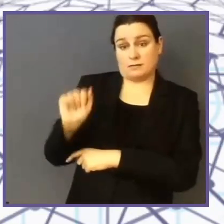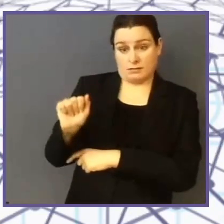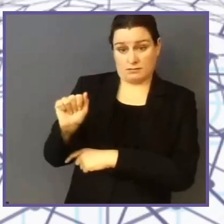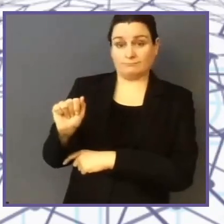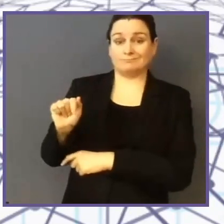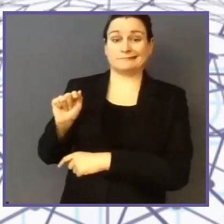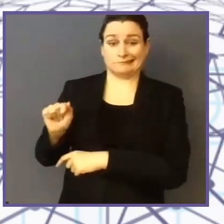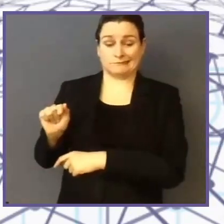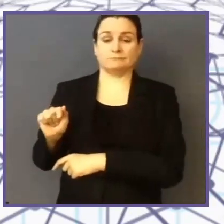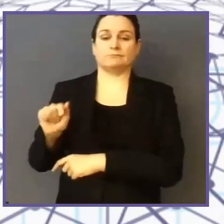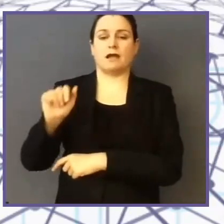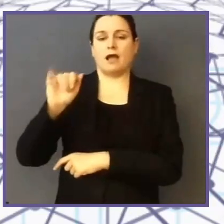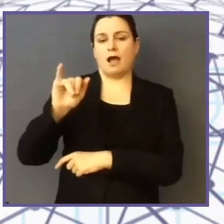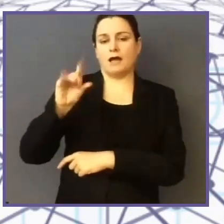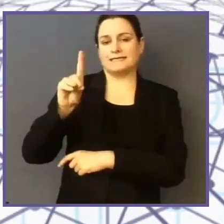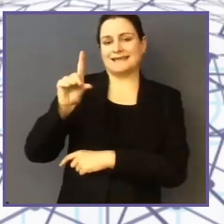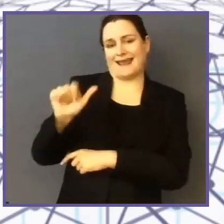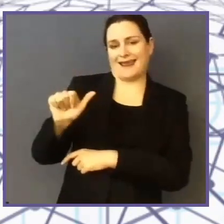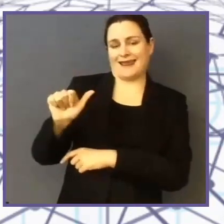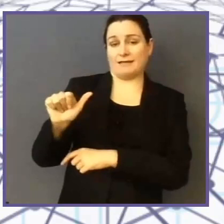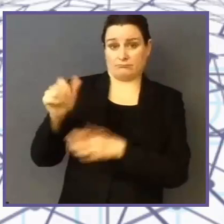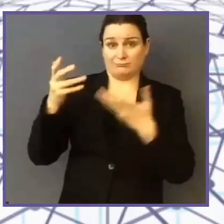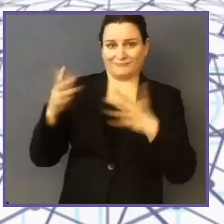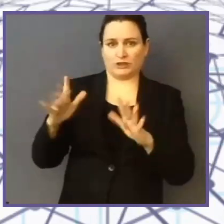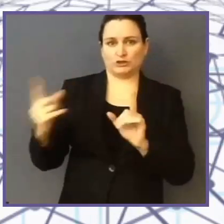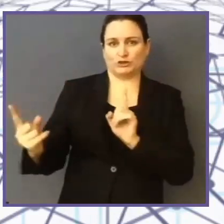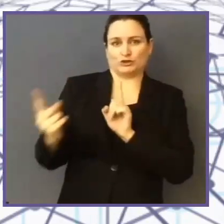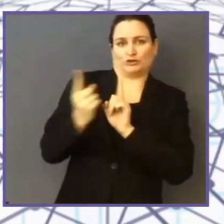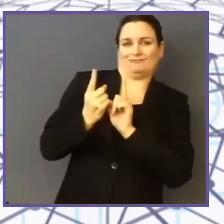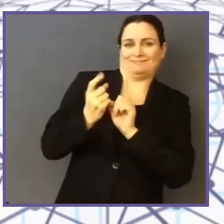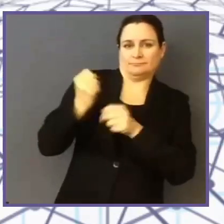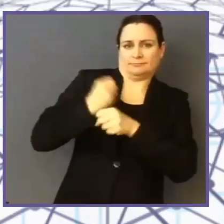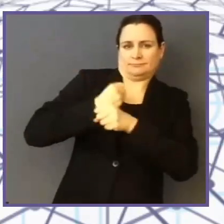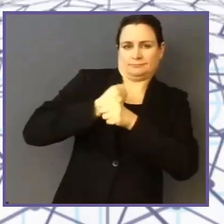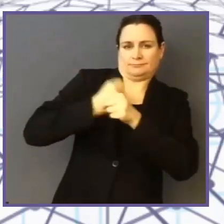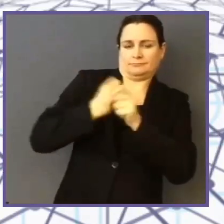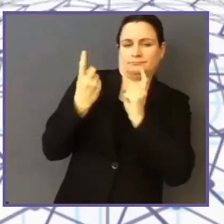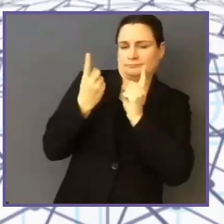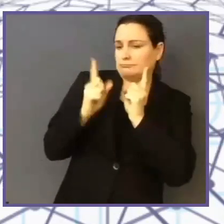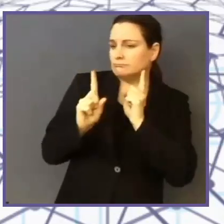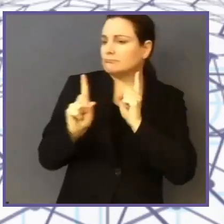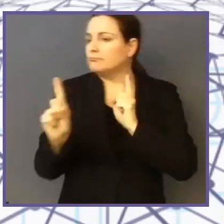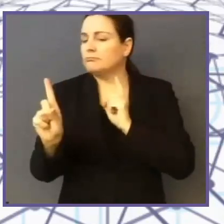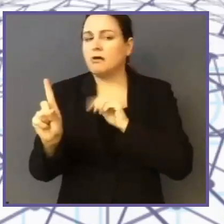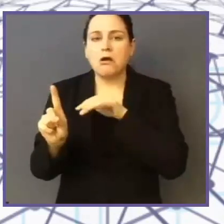and meaningful participation of op eds in the realisation of assistive technology for